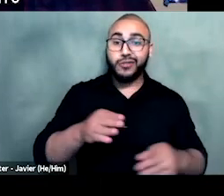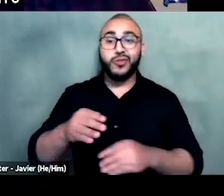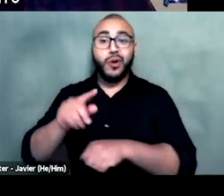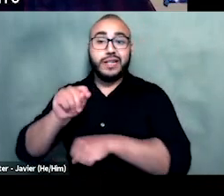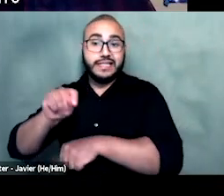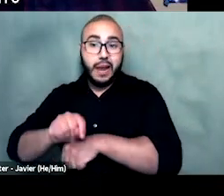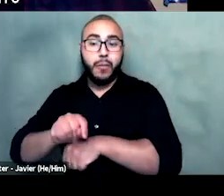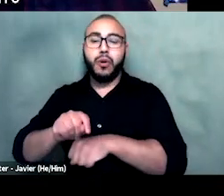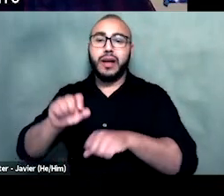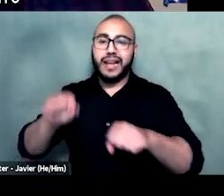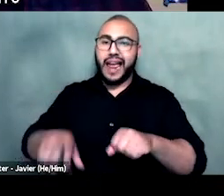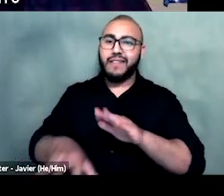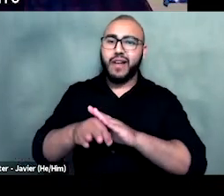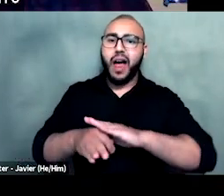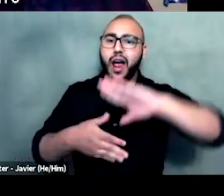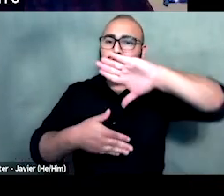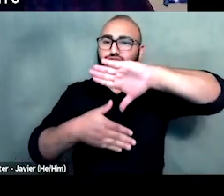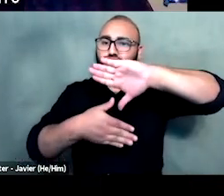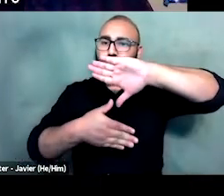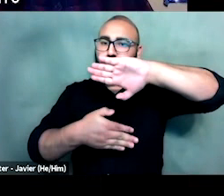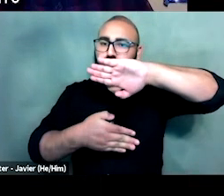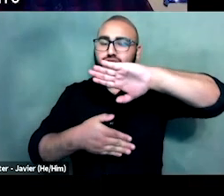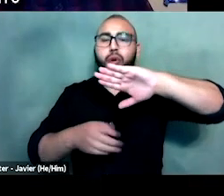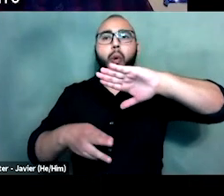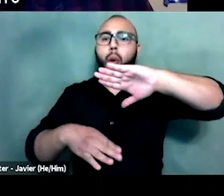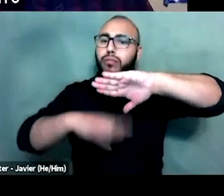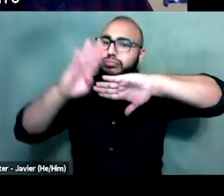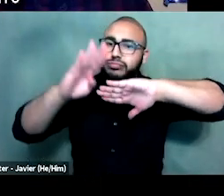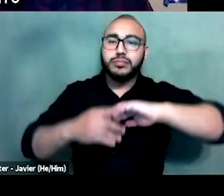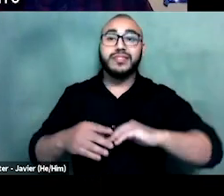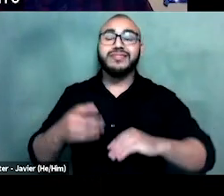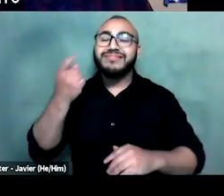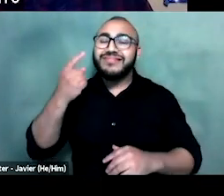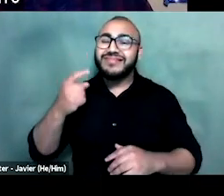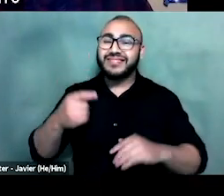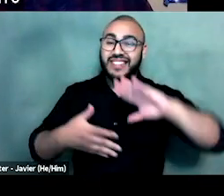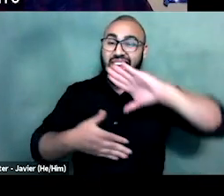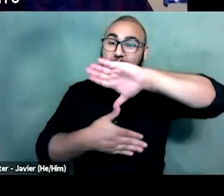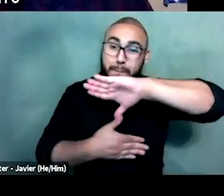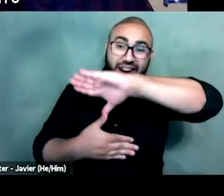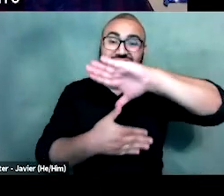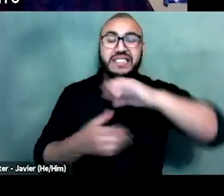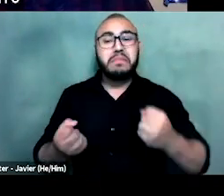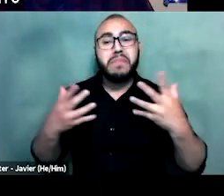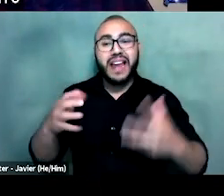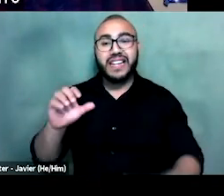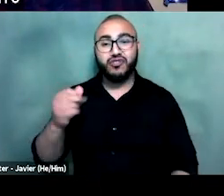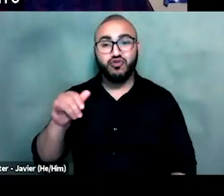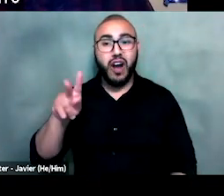Mesoamerica. Native Americans really have shrines all over the Americas. In some cases,